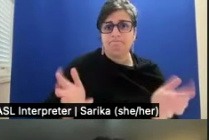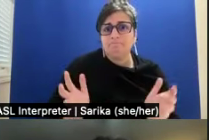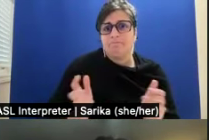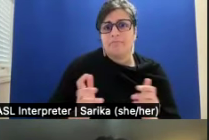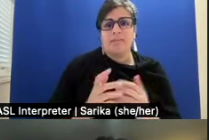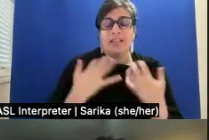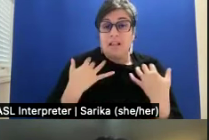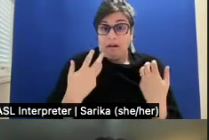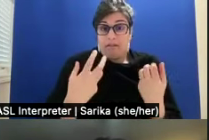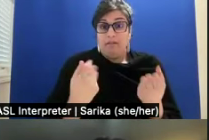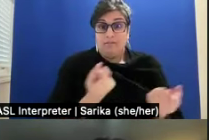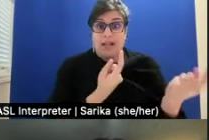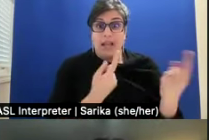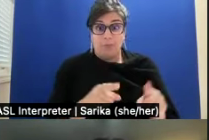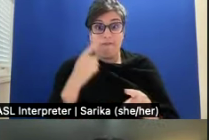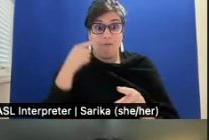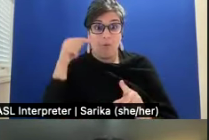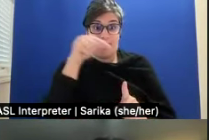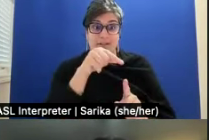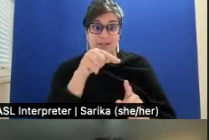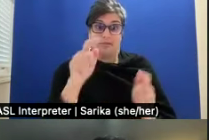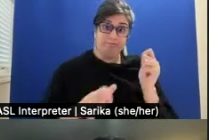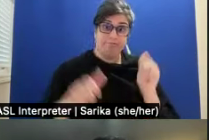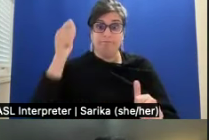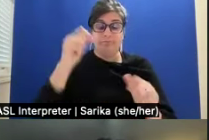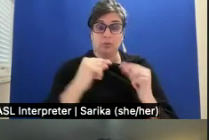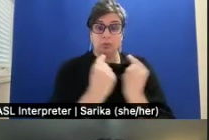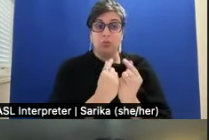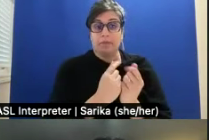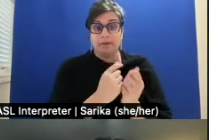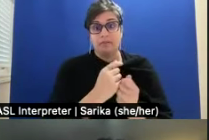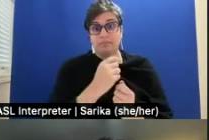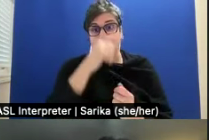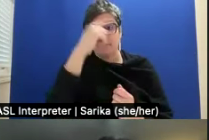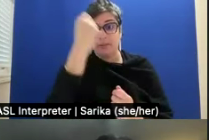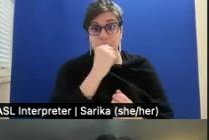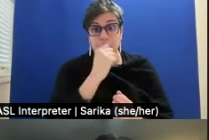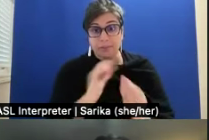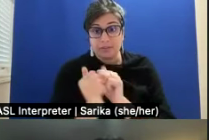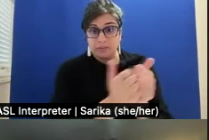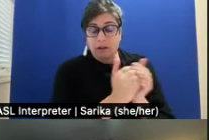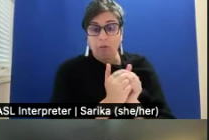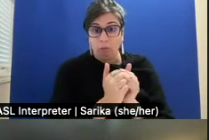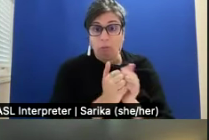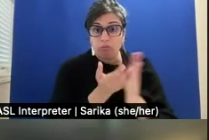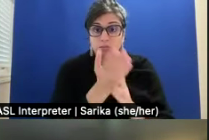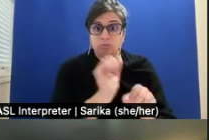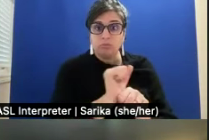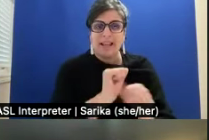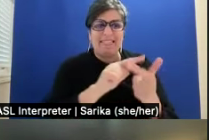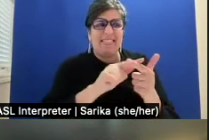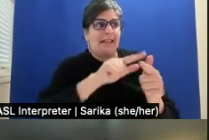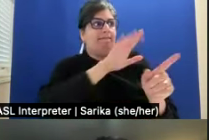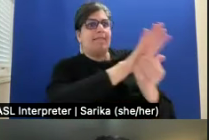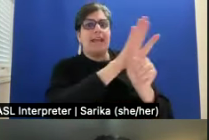that happened for this, larger community of black women together through the work and then the circles that they brought into the space,